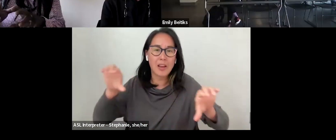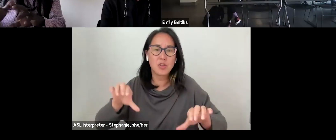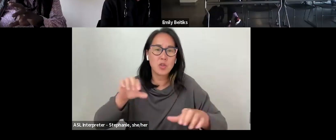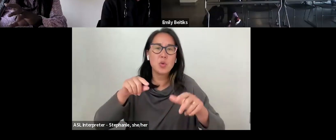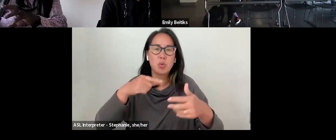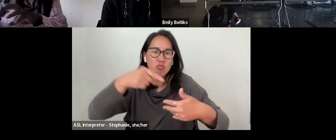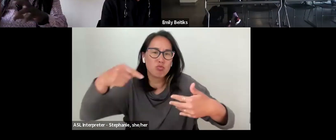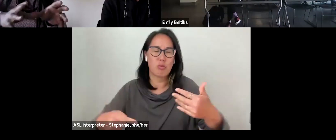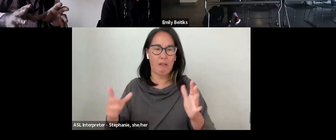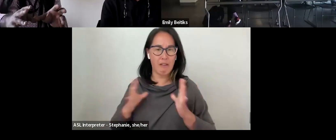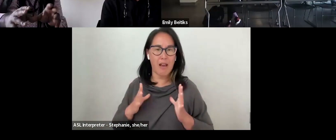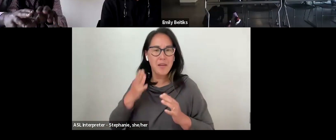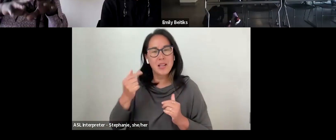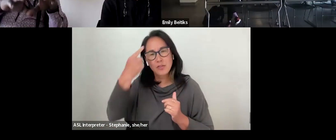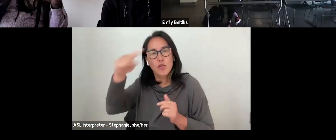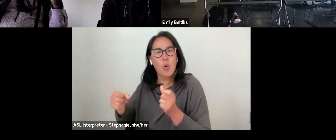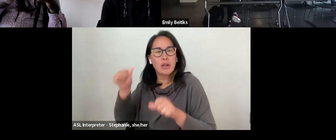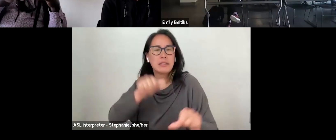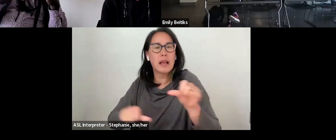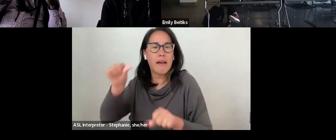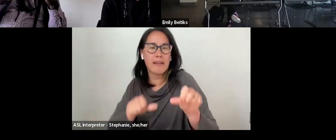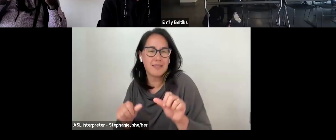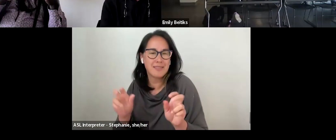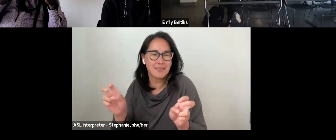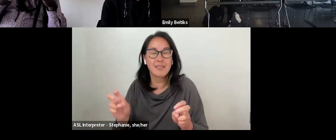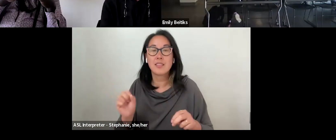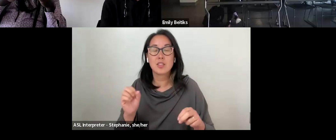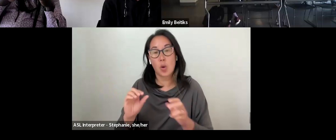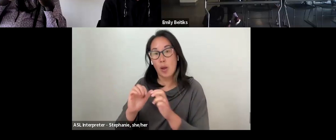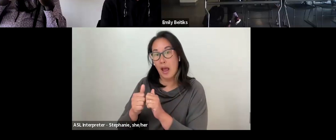And so it focused its lens both on the way the institution sees itself,